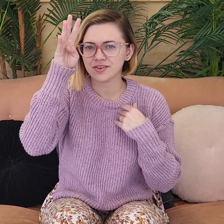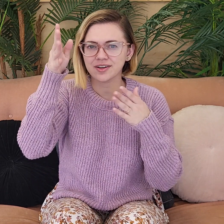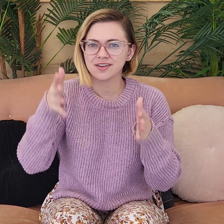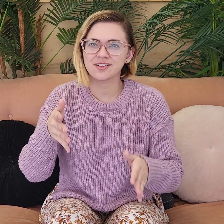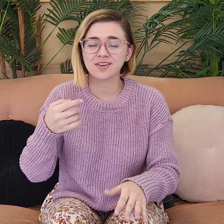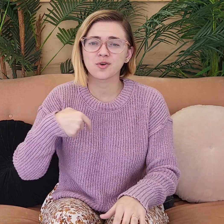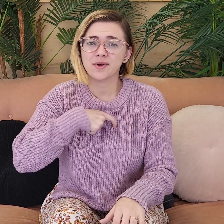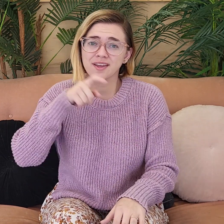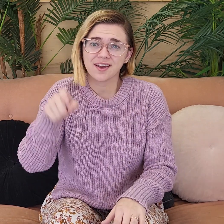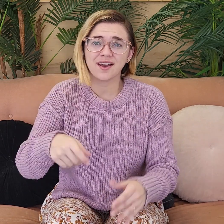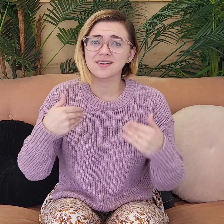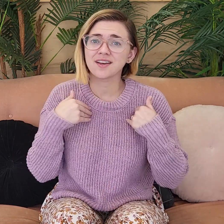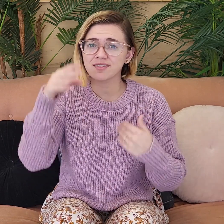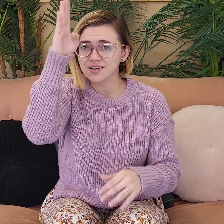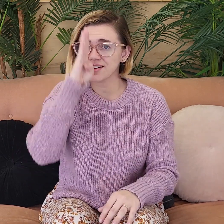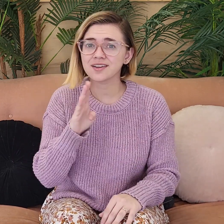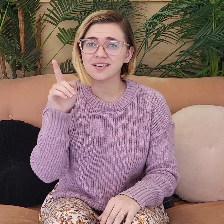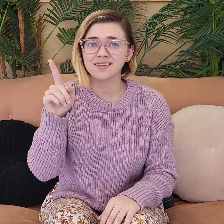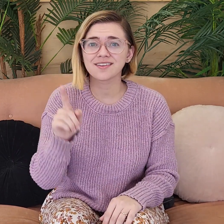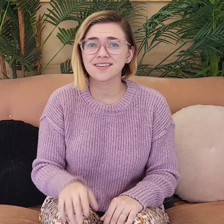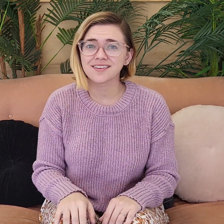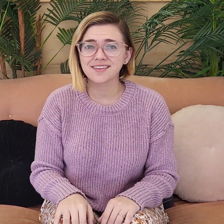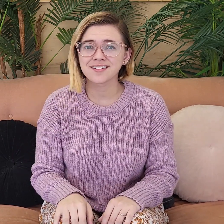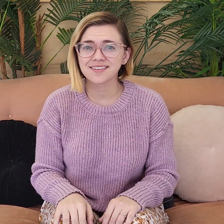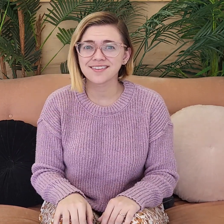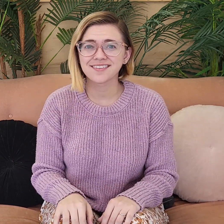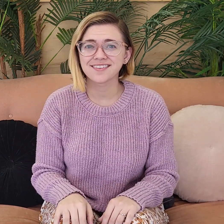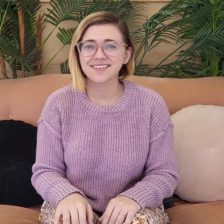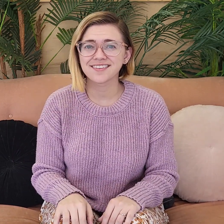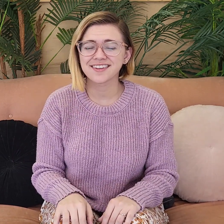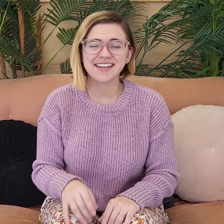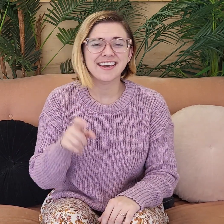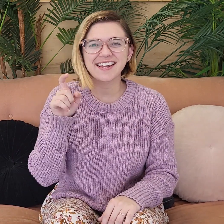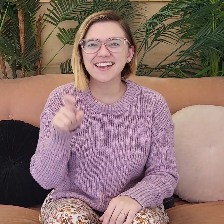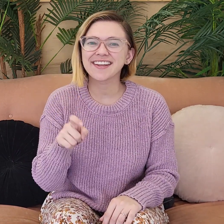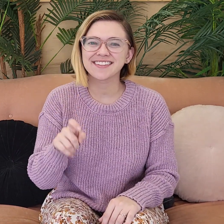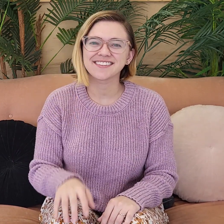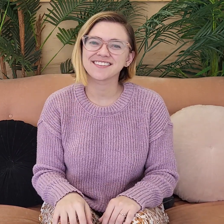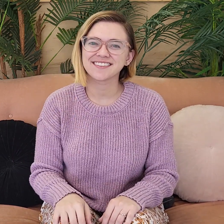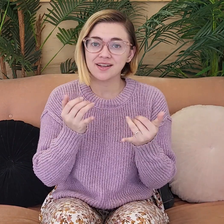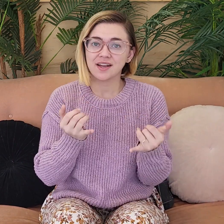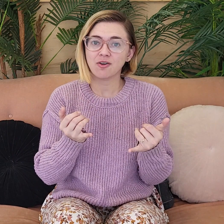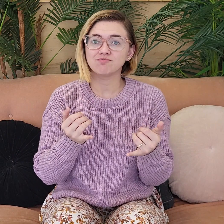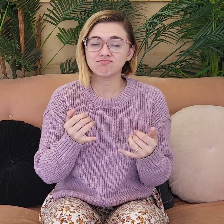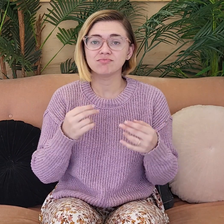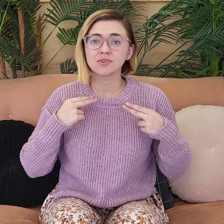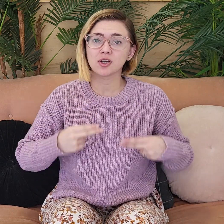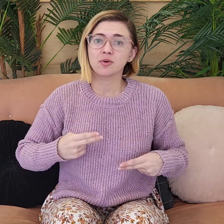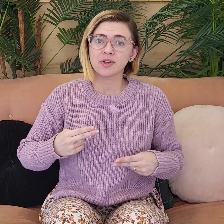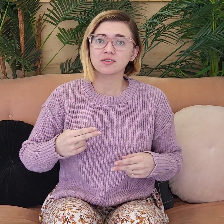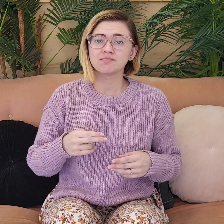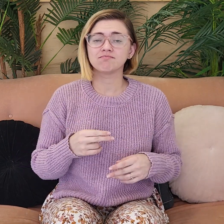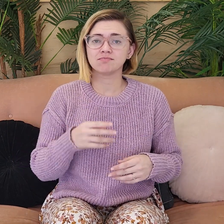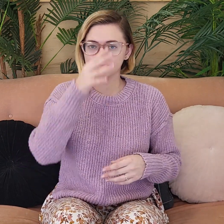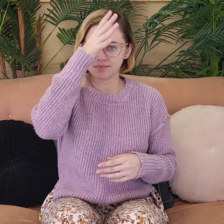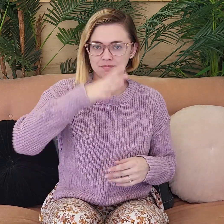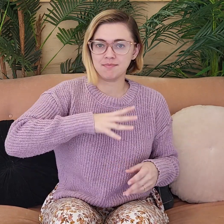We need to have a creator. We just absolutely need to have God. It is an absolute must. Now.